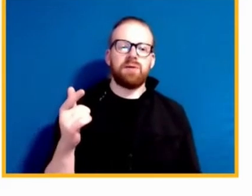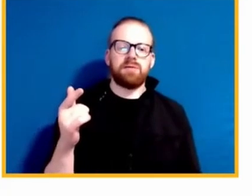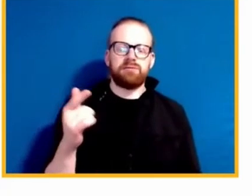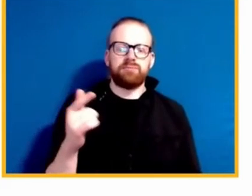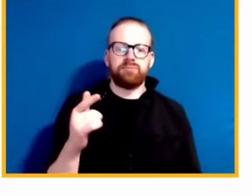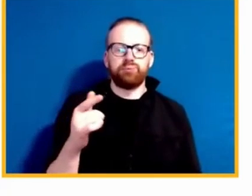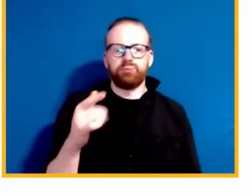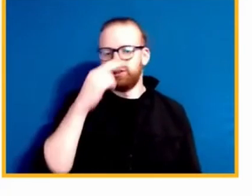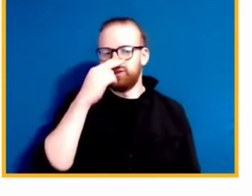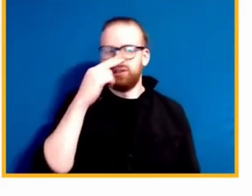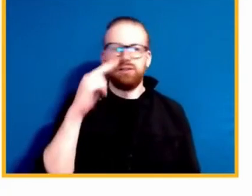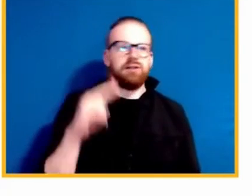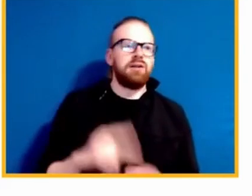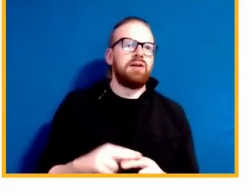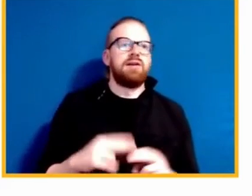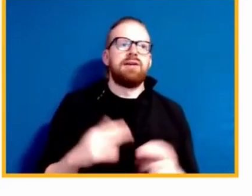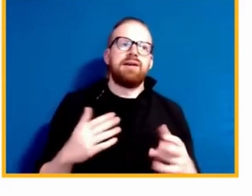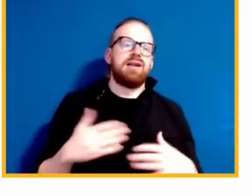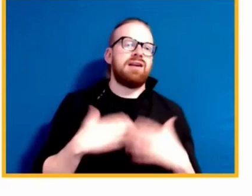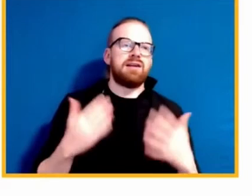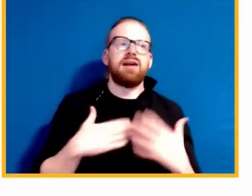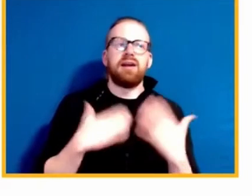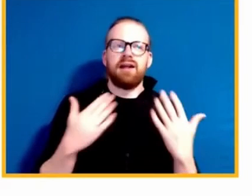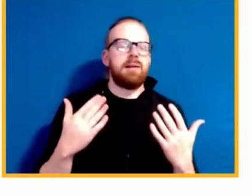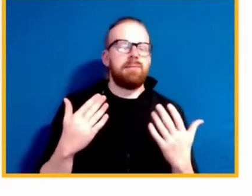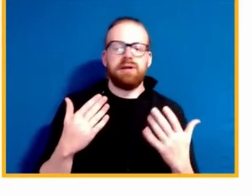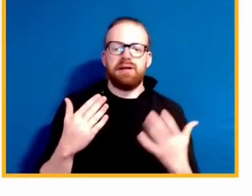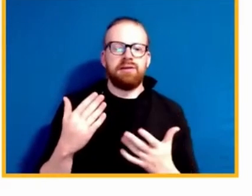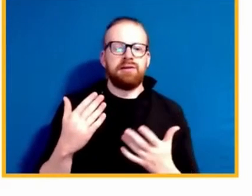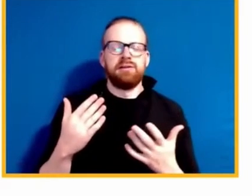whole fun, happy, joy-joy, all that good stuff,